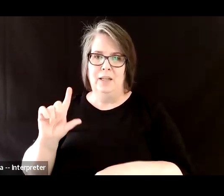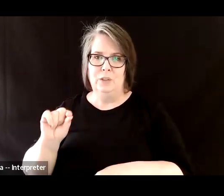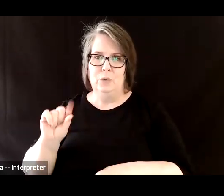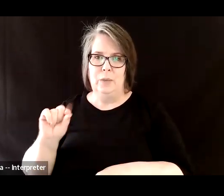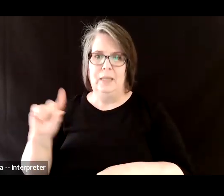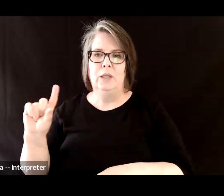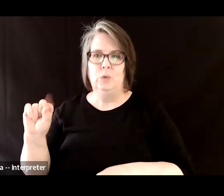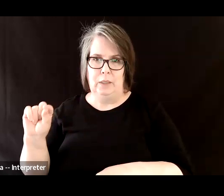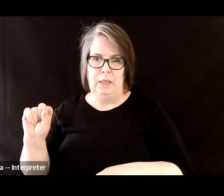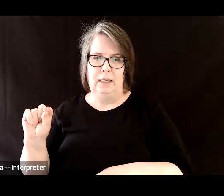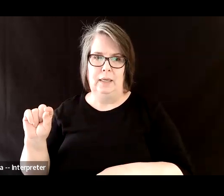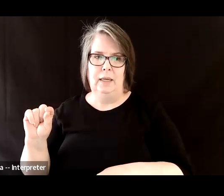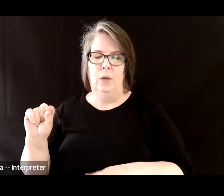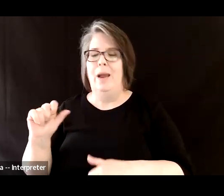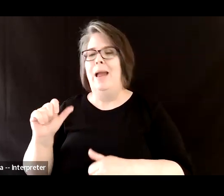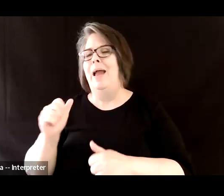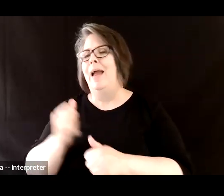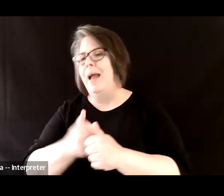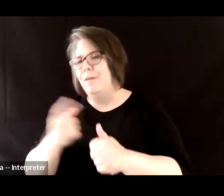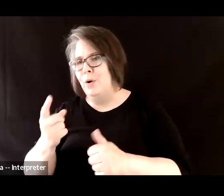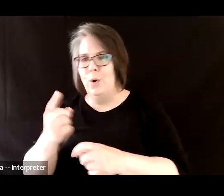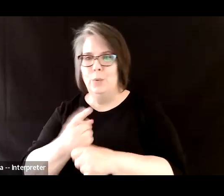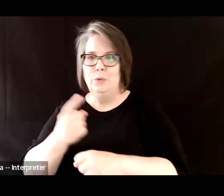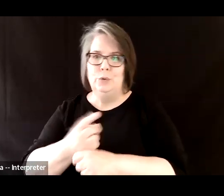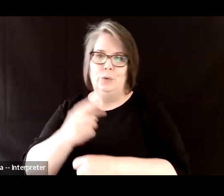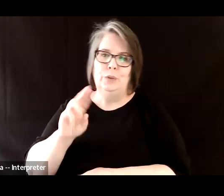think, when everybody was on a resume, you know, COVID had